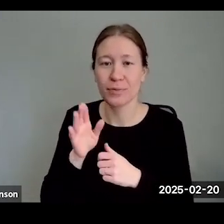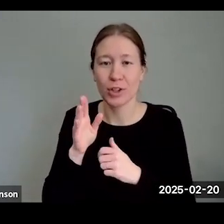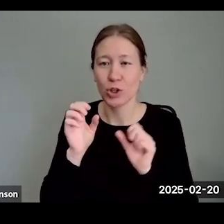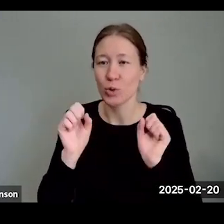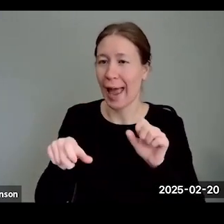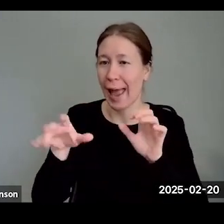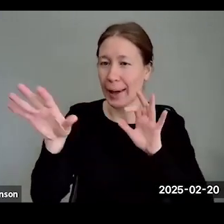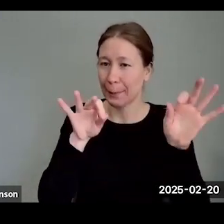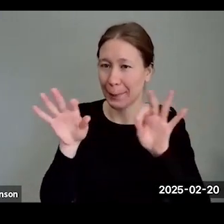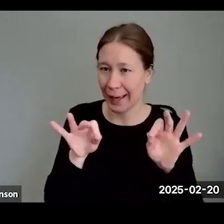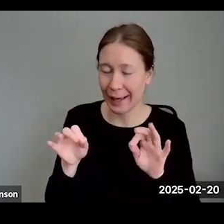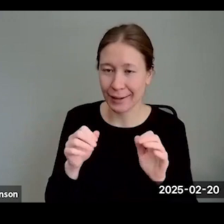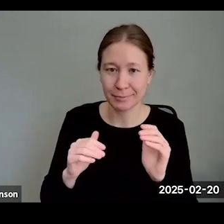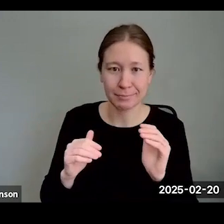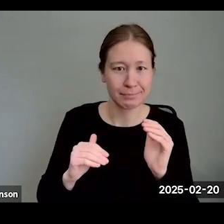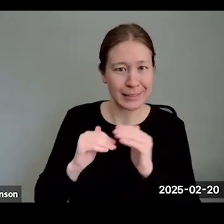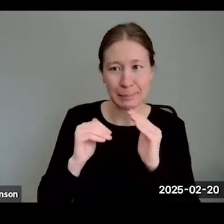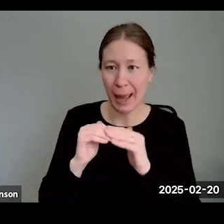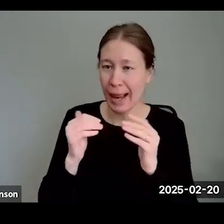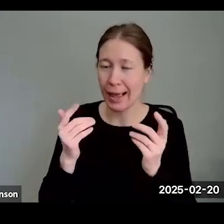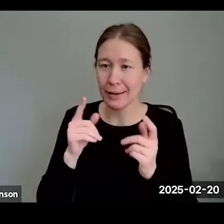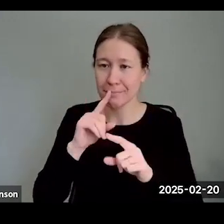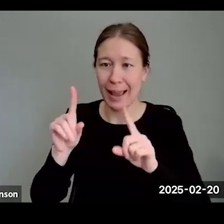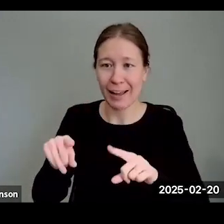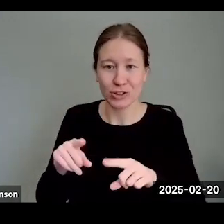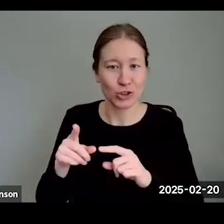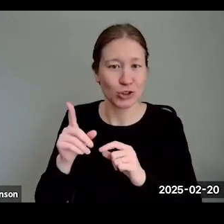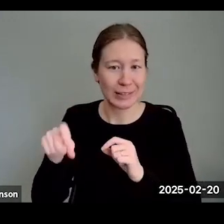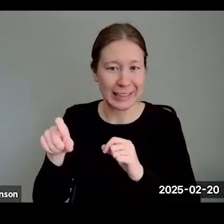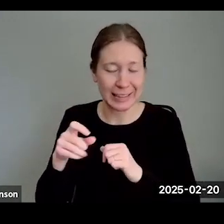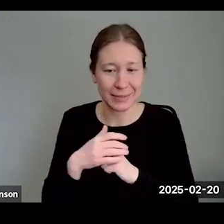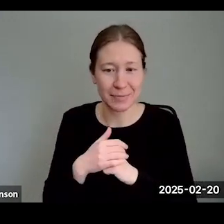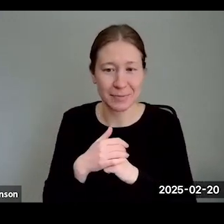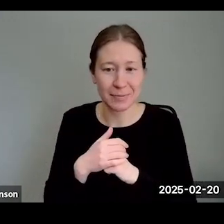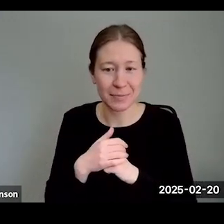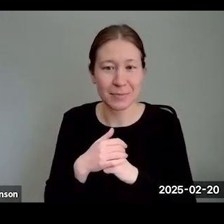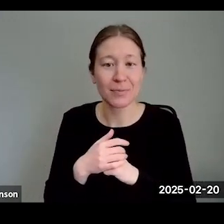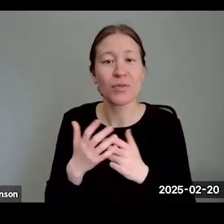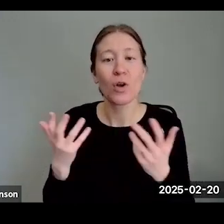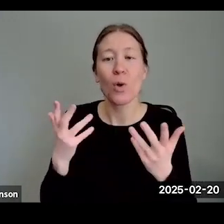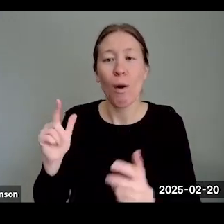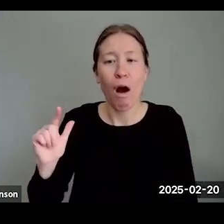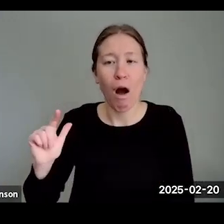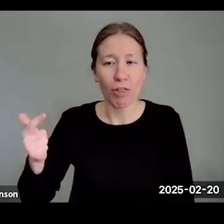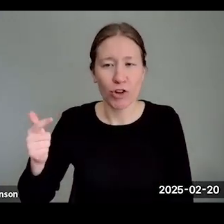all of the answers that could apply. What alternatives may exist to allow an employee